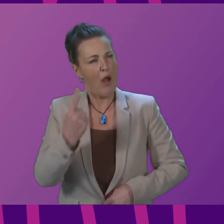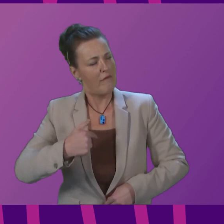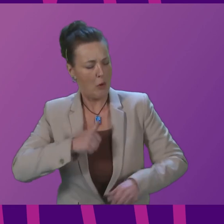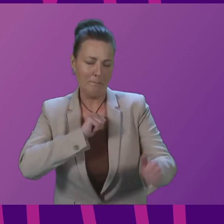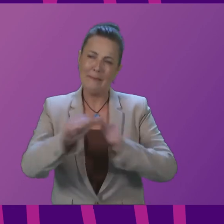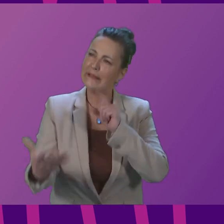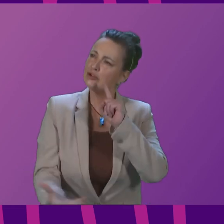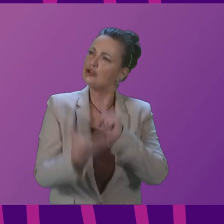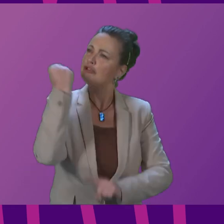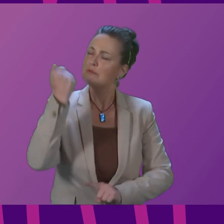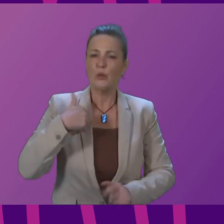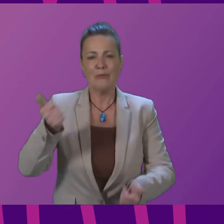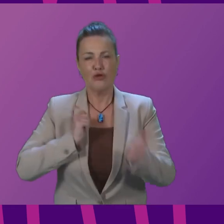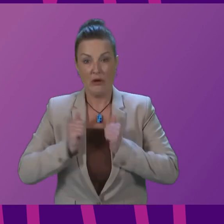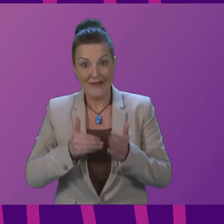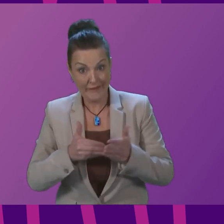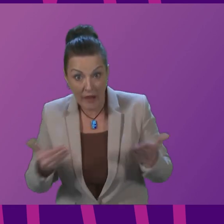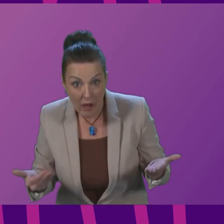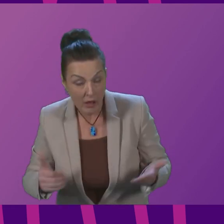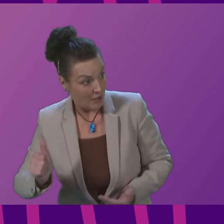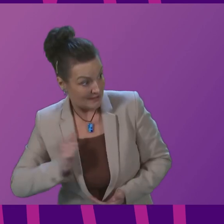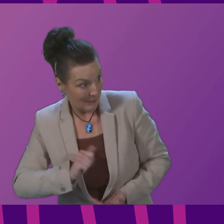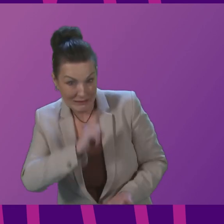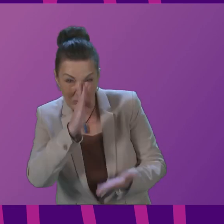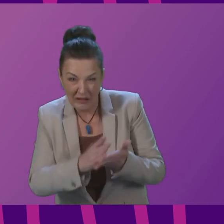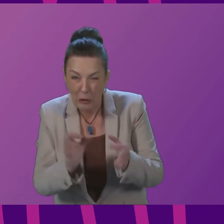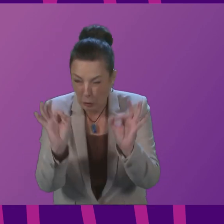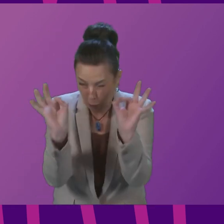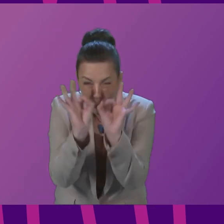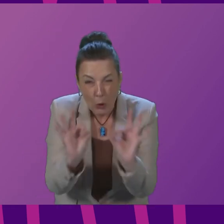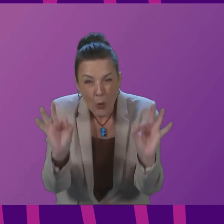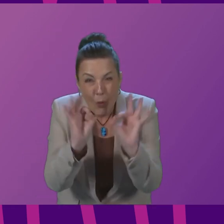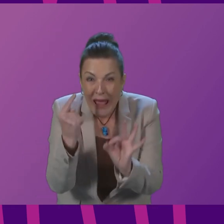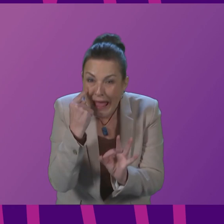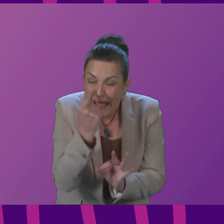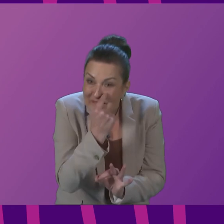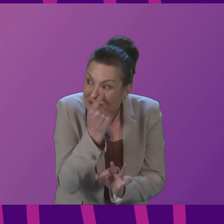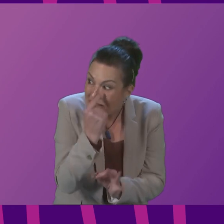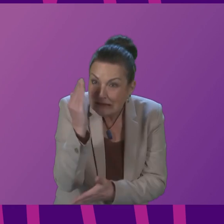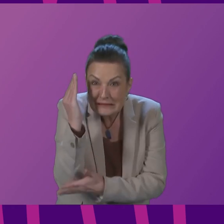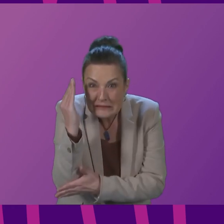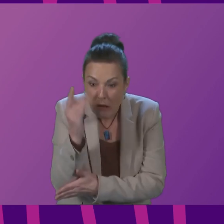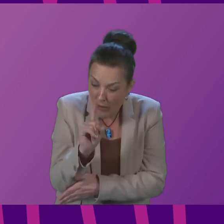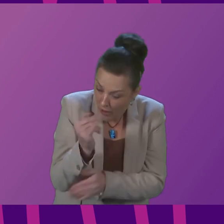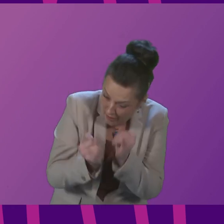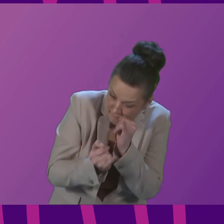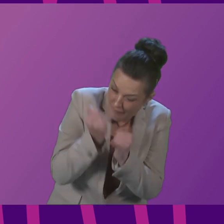Now, we are expected to believe that there is not a shred of evidence about the crucial final decision.